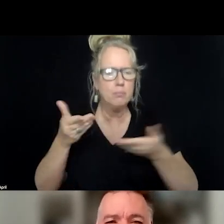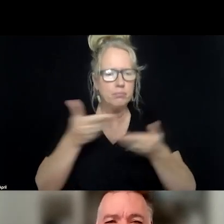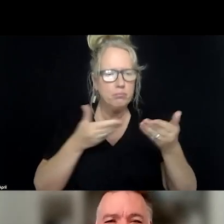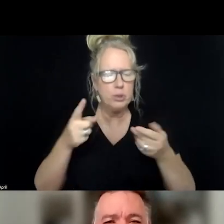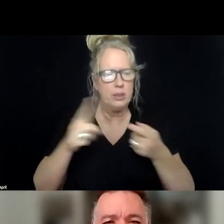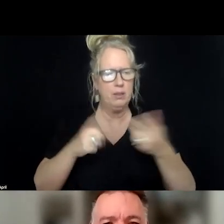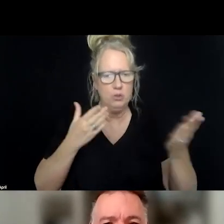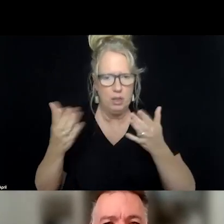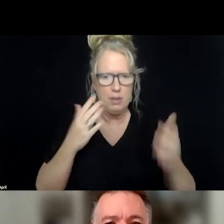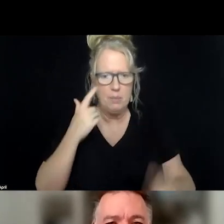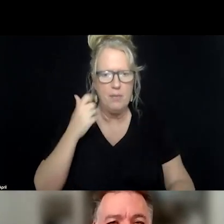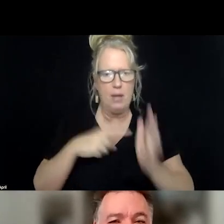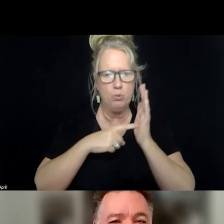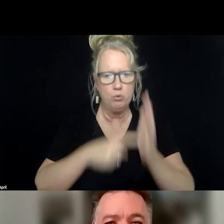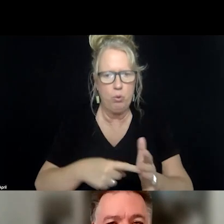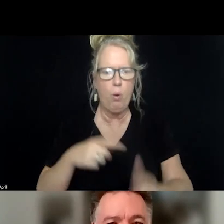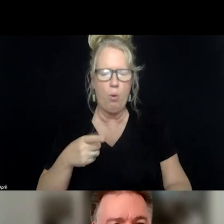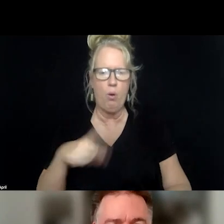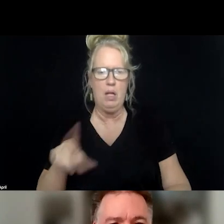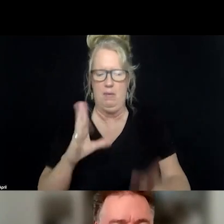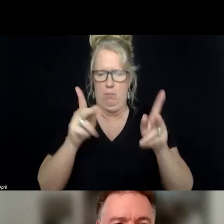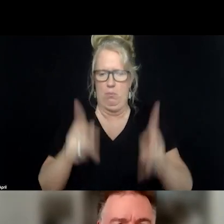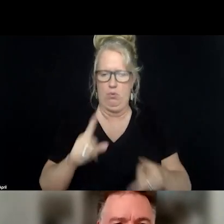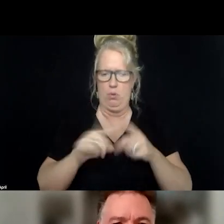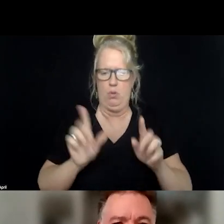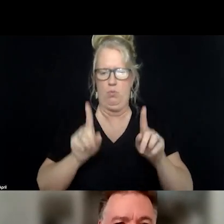IN WHICH THEY DELIVER THE SERVICES.